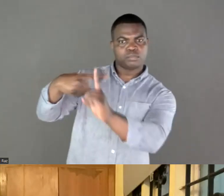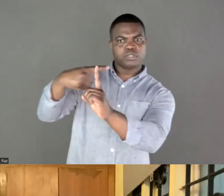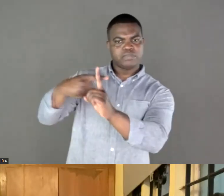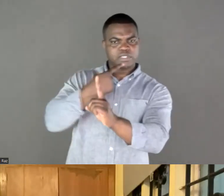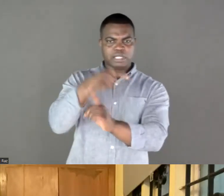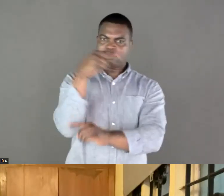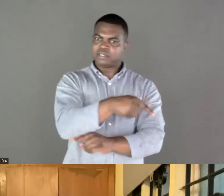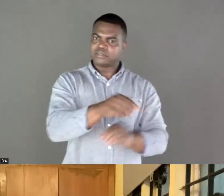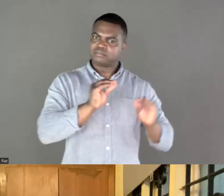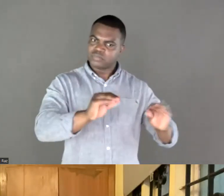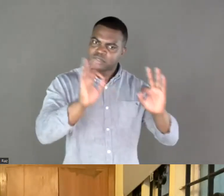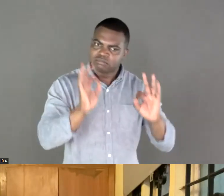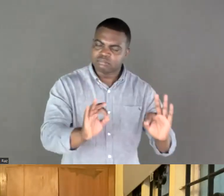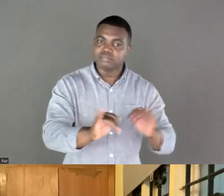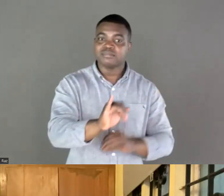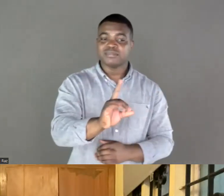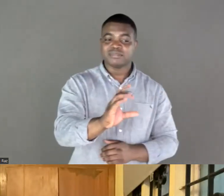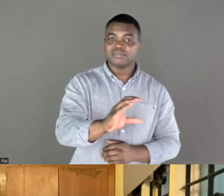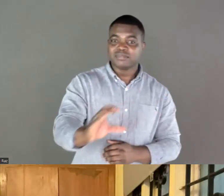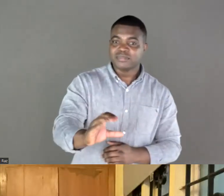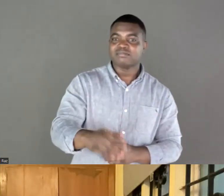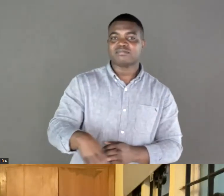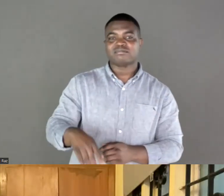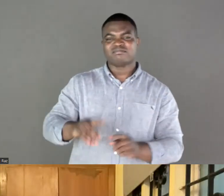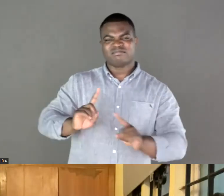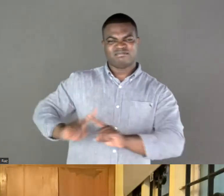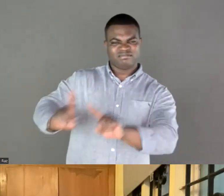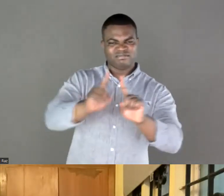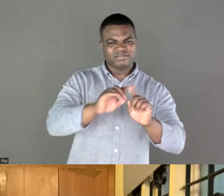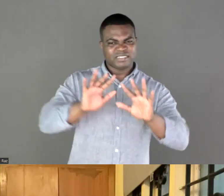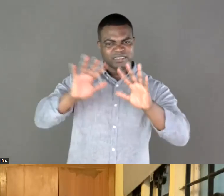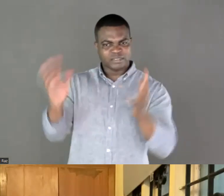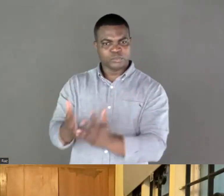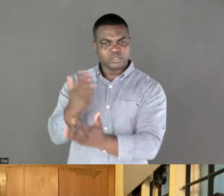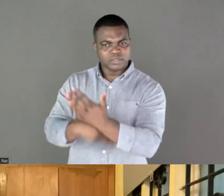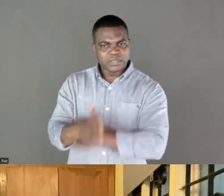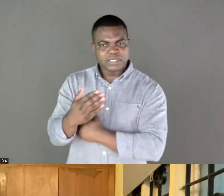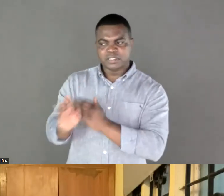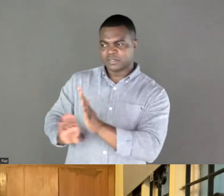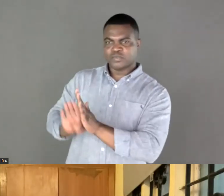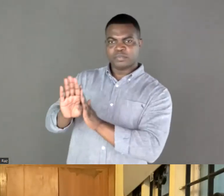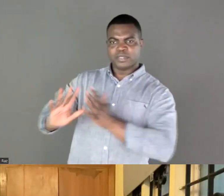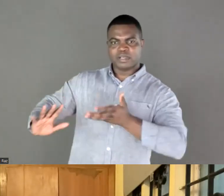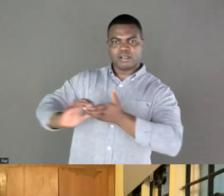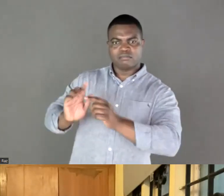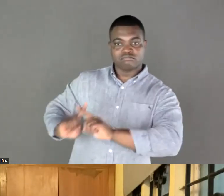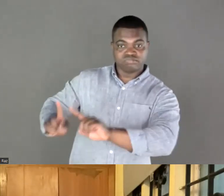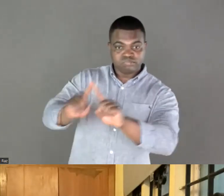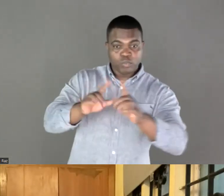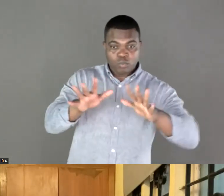CRPD and the SDGs. How could we link the CRPD SDGs, and the emerging humanitarian